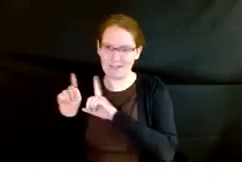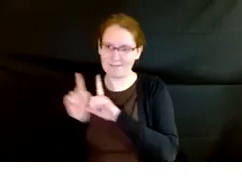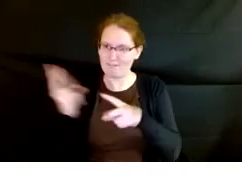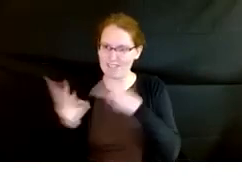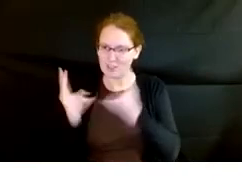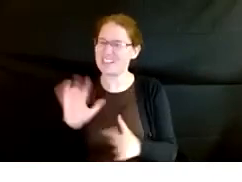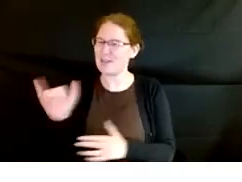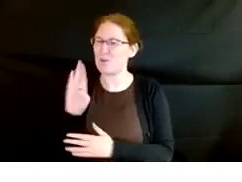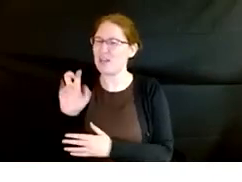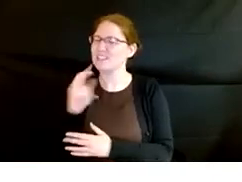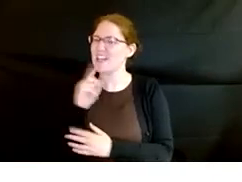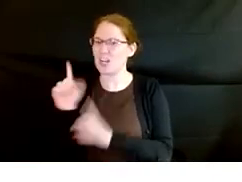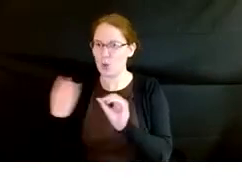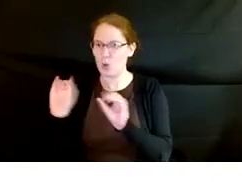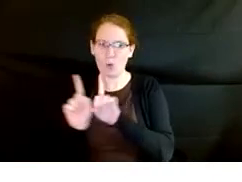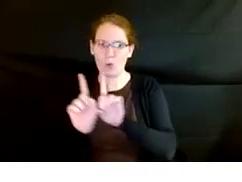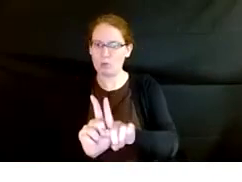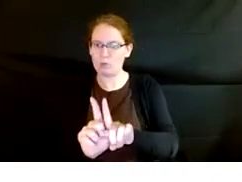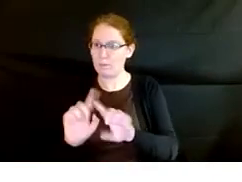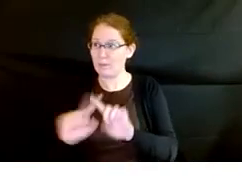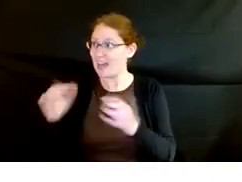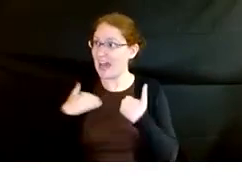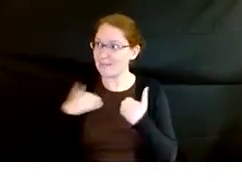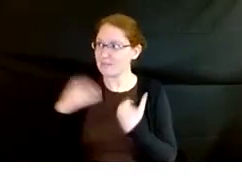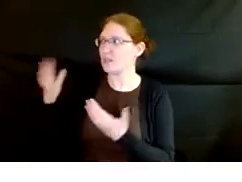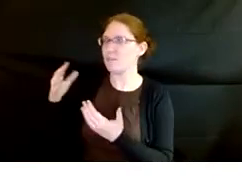allowing visitors for people with disabilities, allowing interpreters, allowing companions